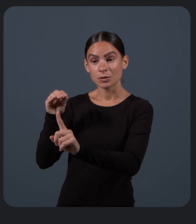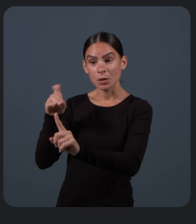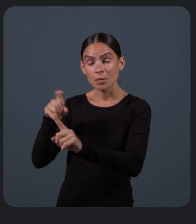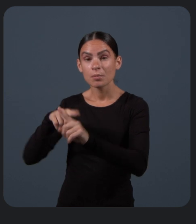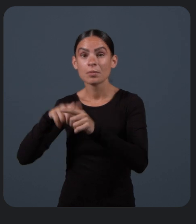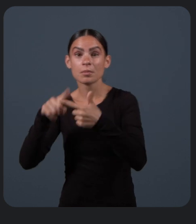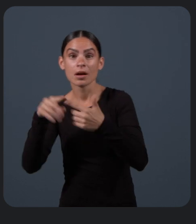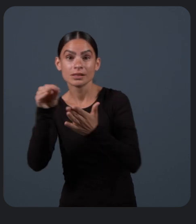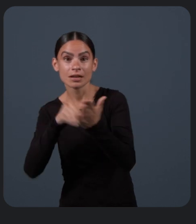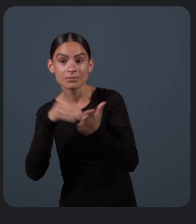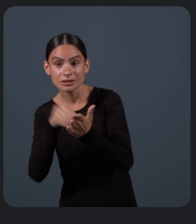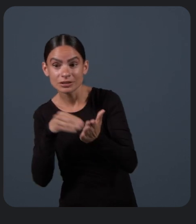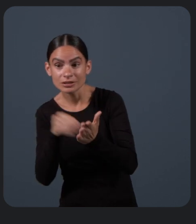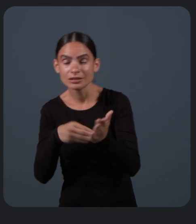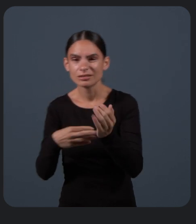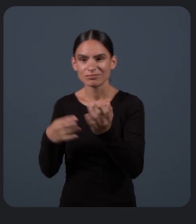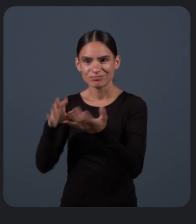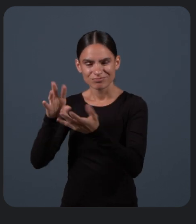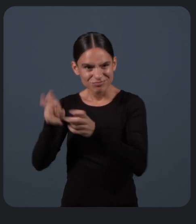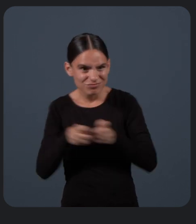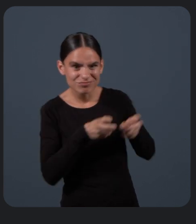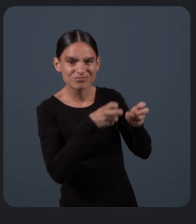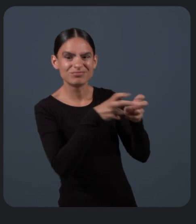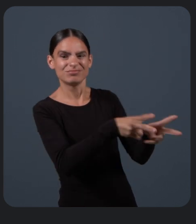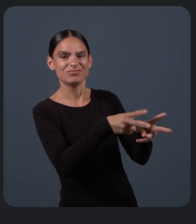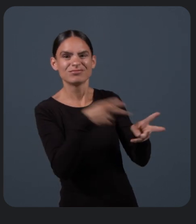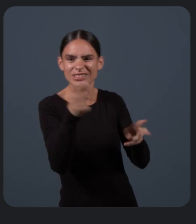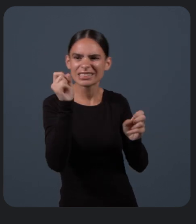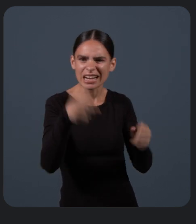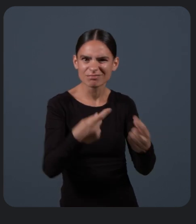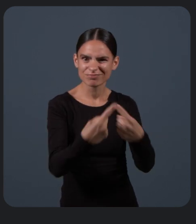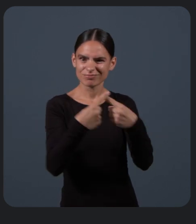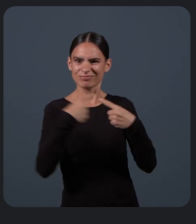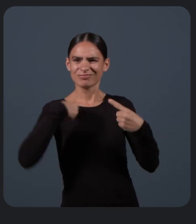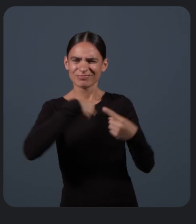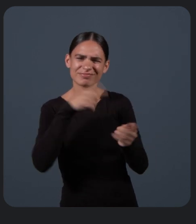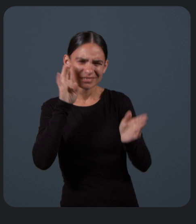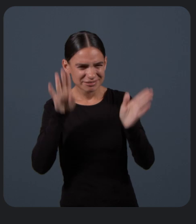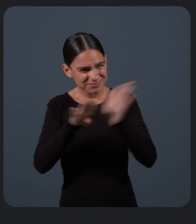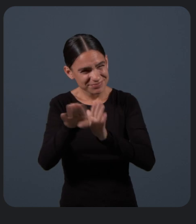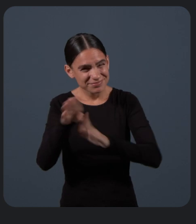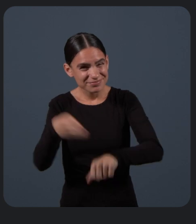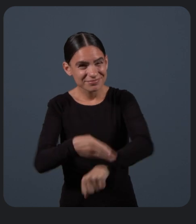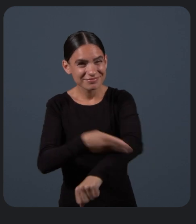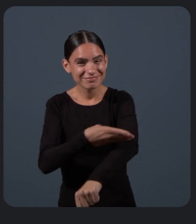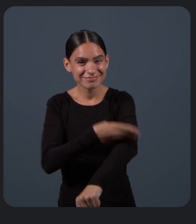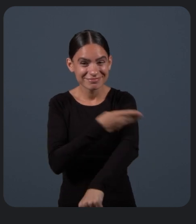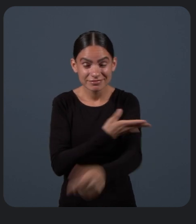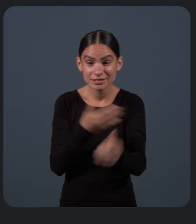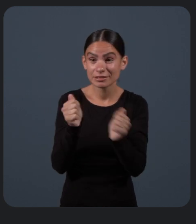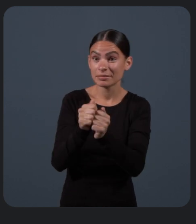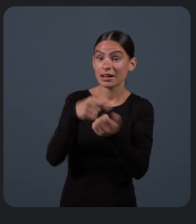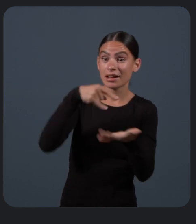and you can count on us continuing to evolve Firebase support for Flutter in lockstep with Android and iOS.